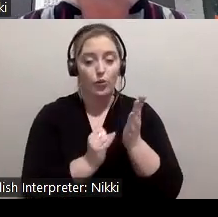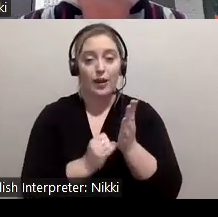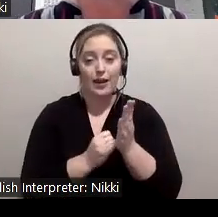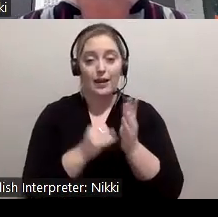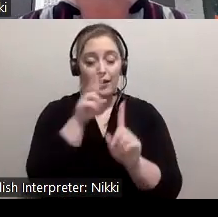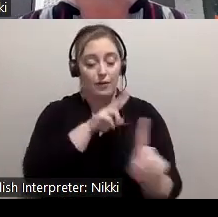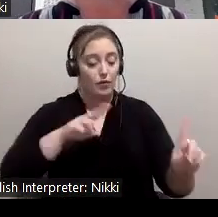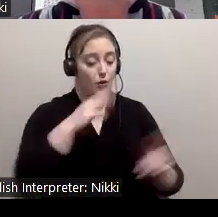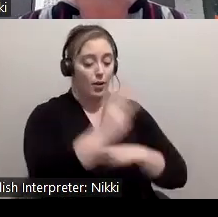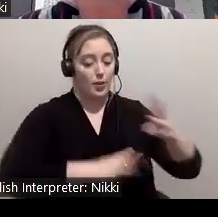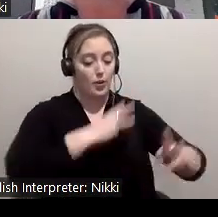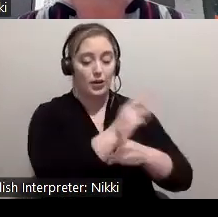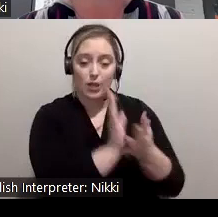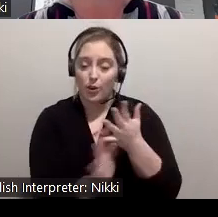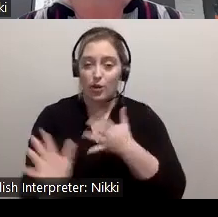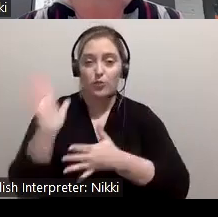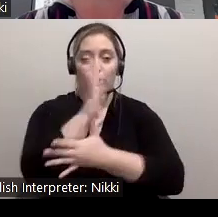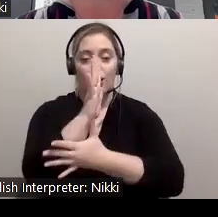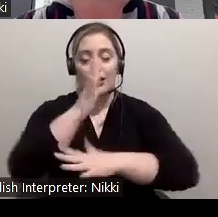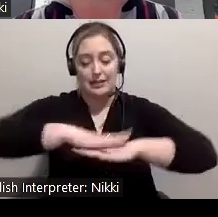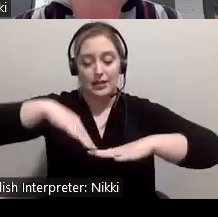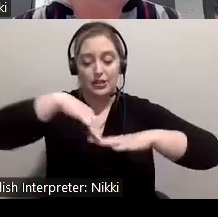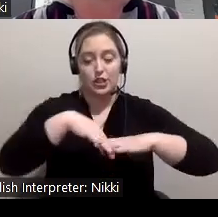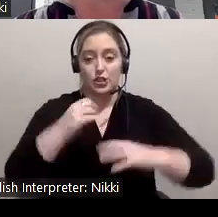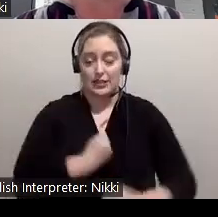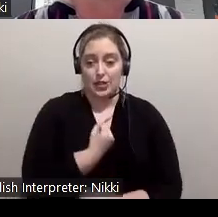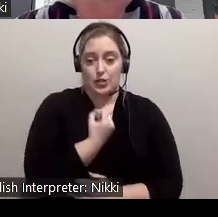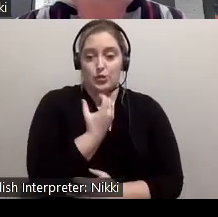Indigenous artistic and cultural through our granting